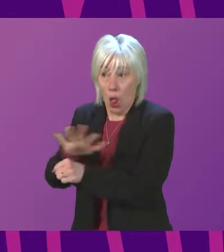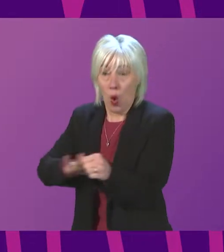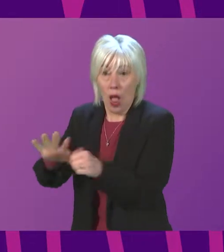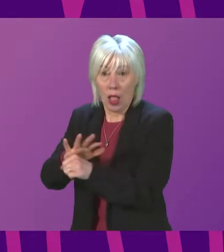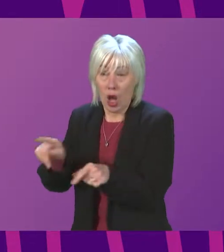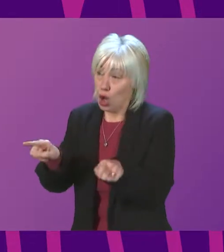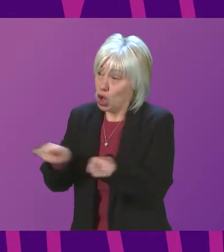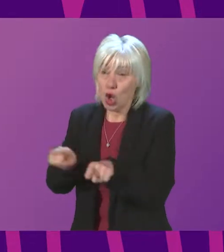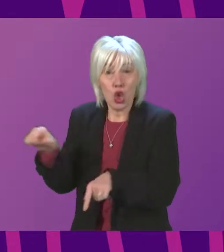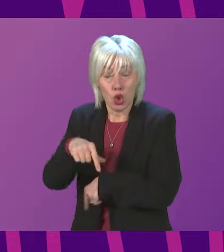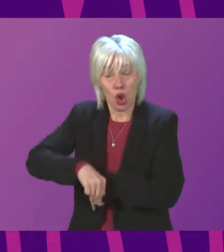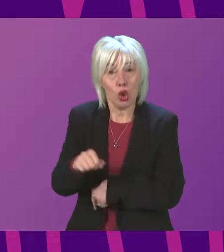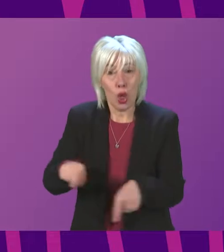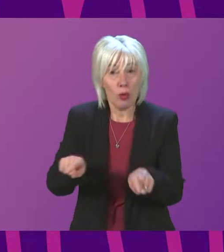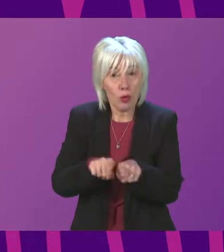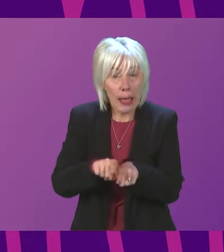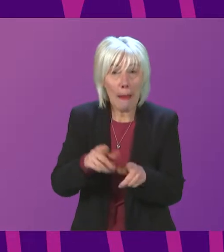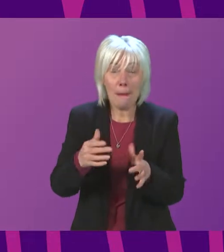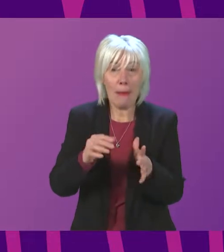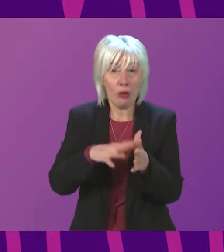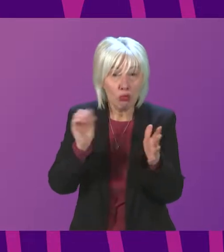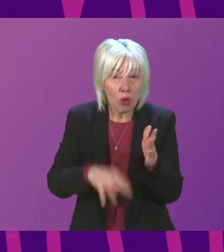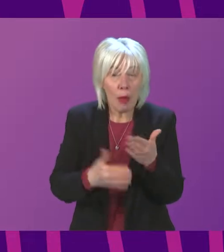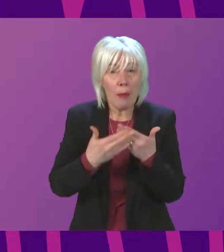nuclear generation in favour of a more informed scientific approach?